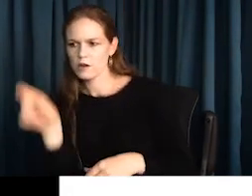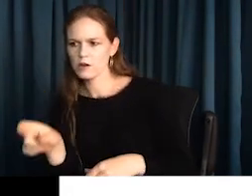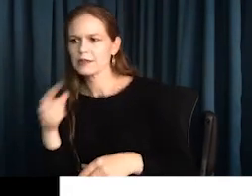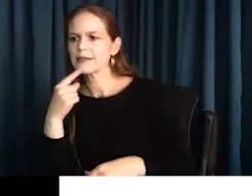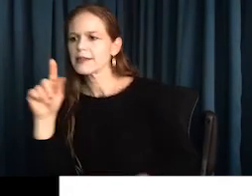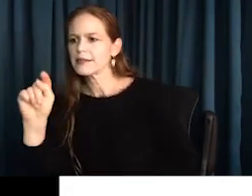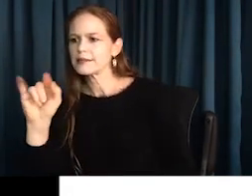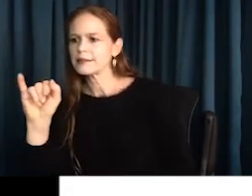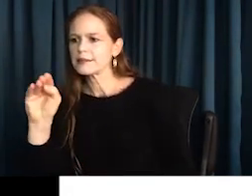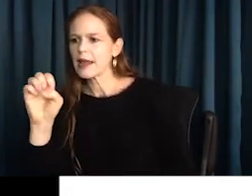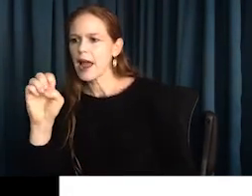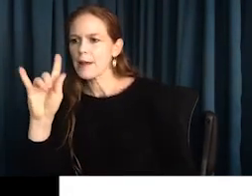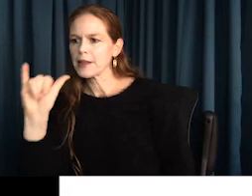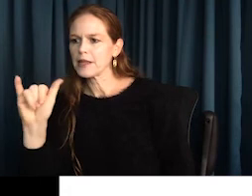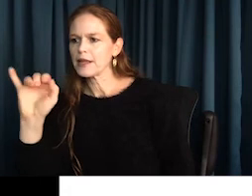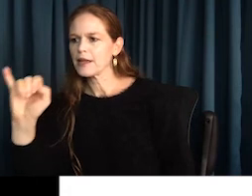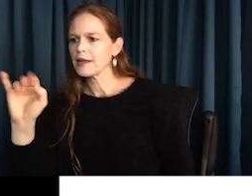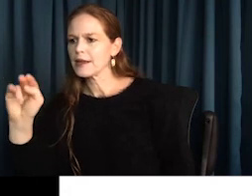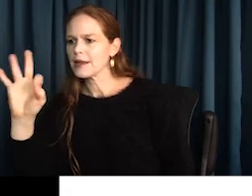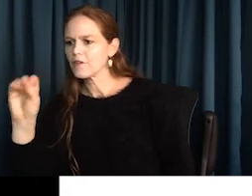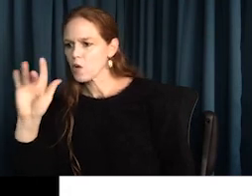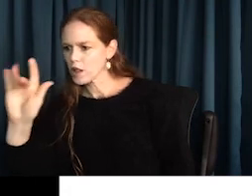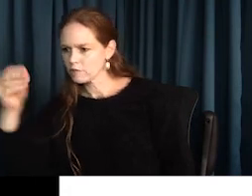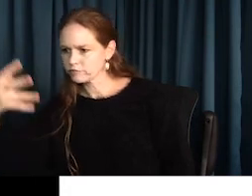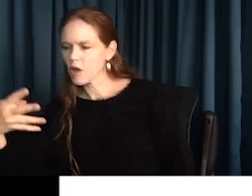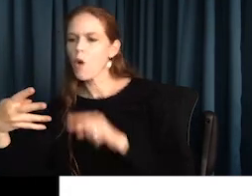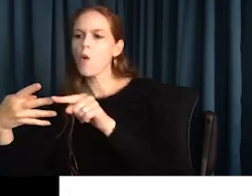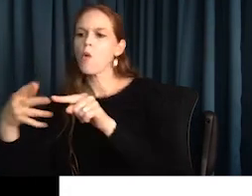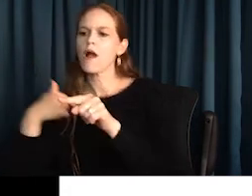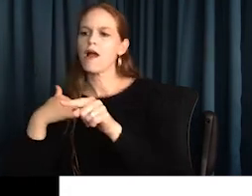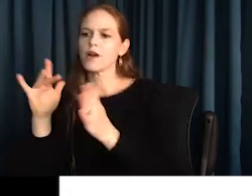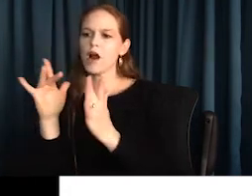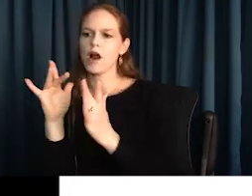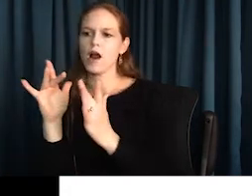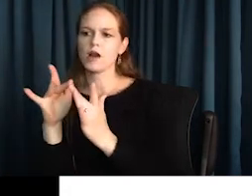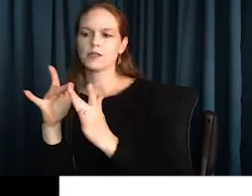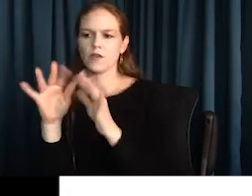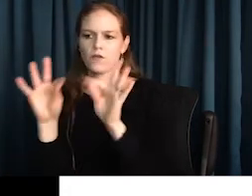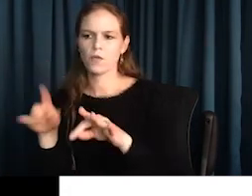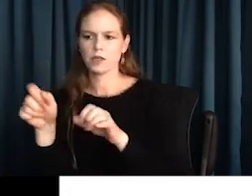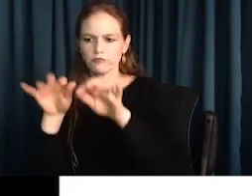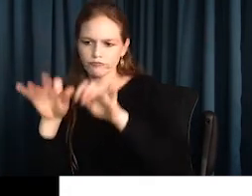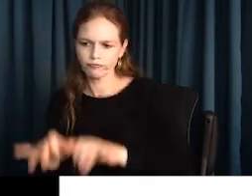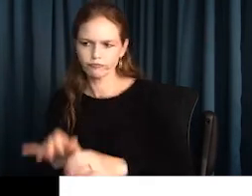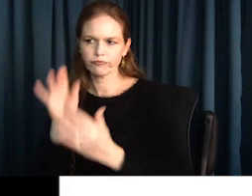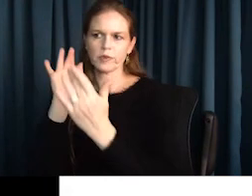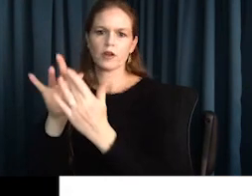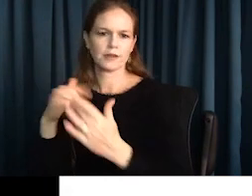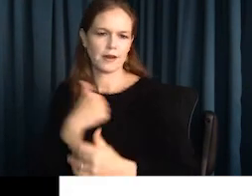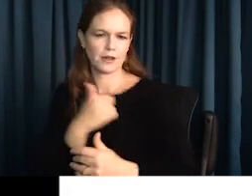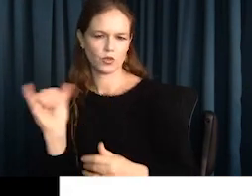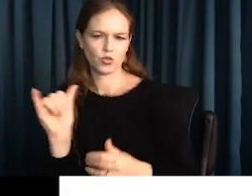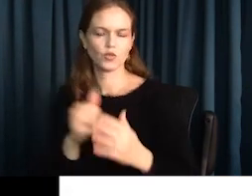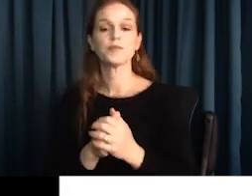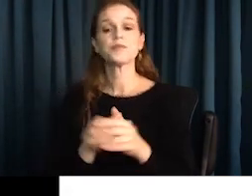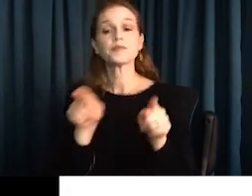"Timely Information". Once you log into Canvas you'll be able to find a disability support